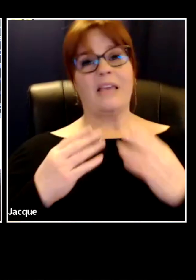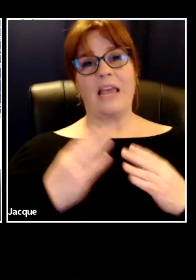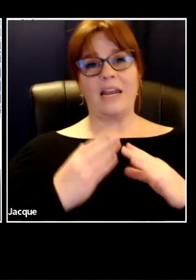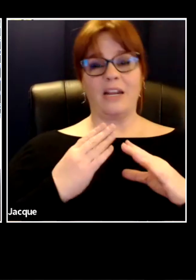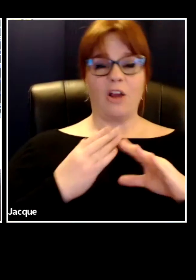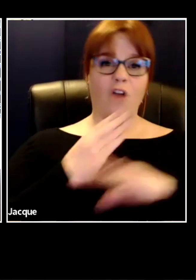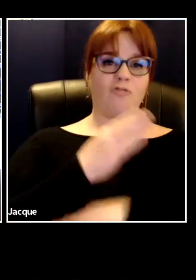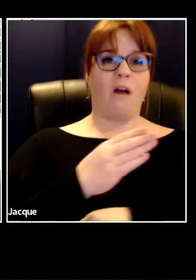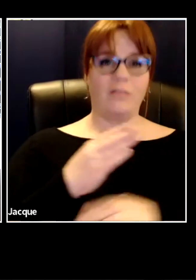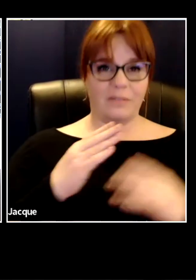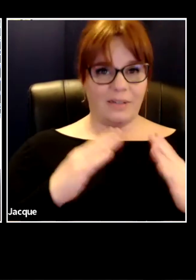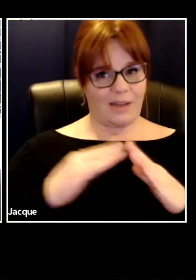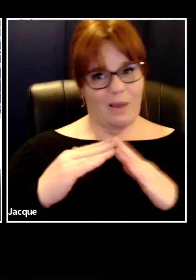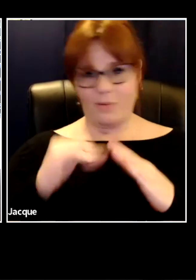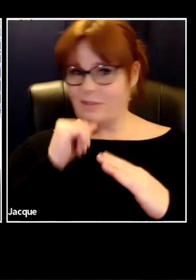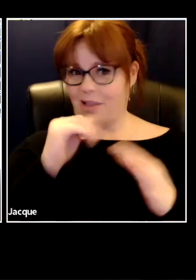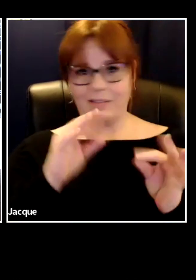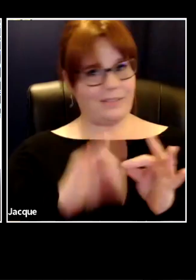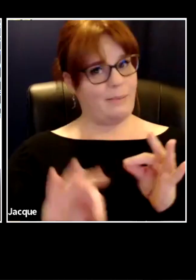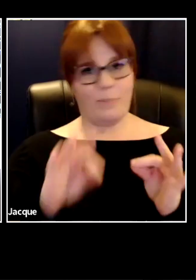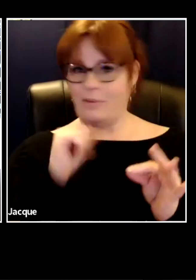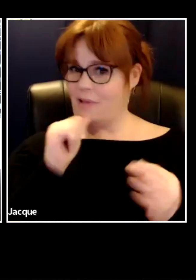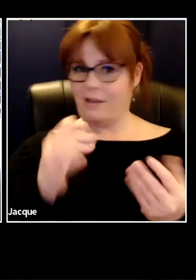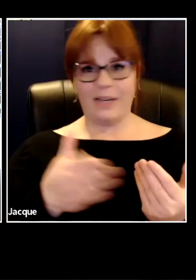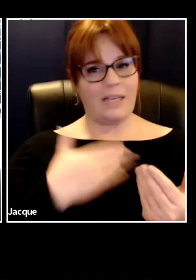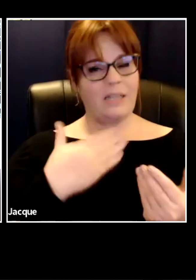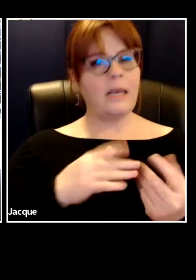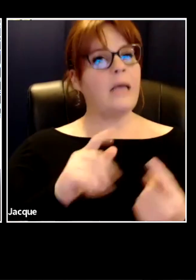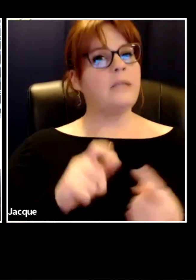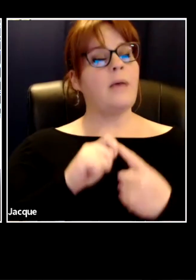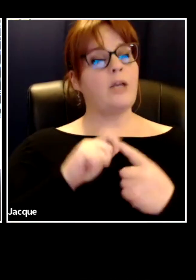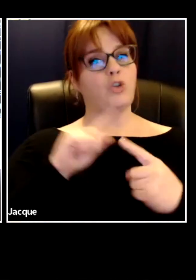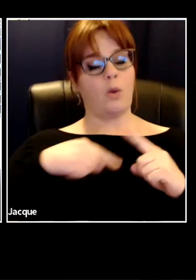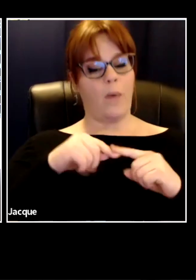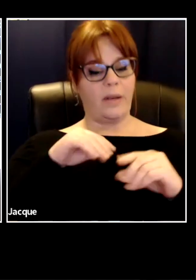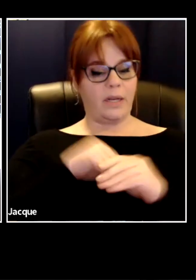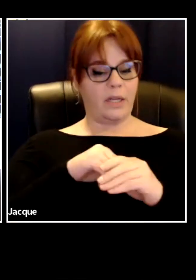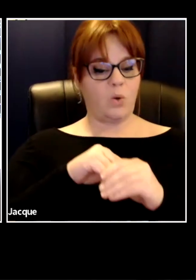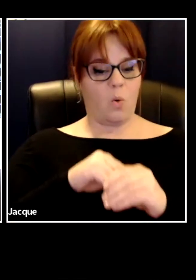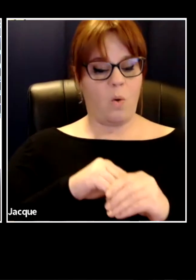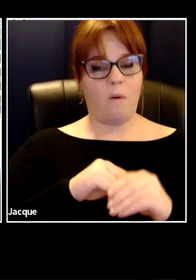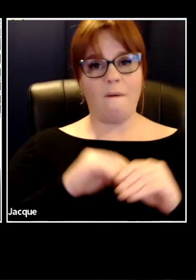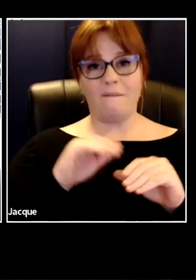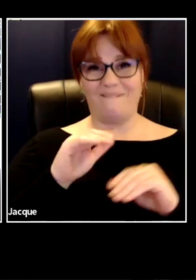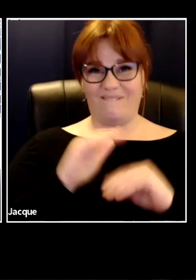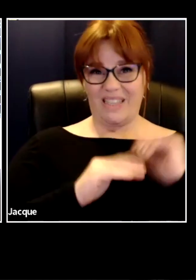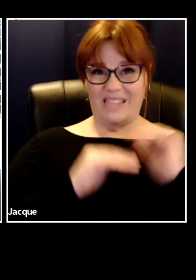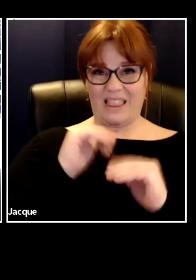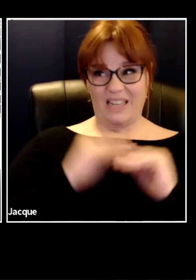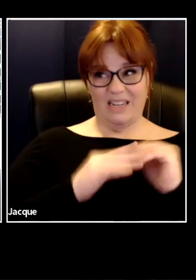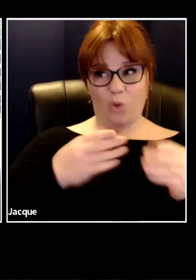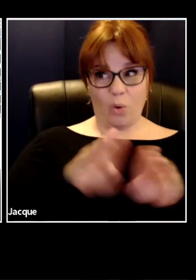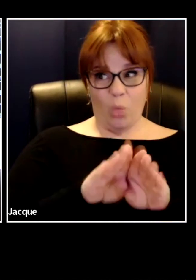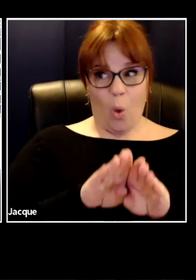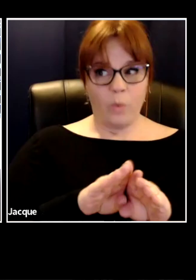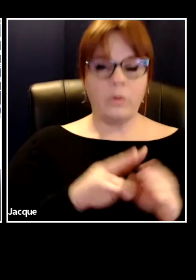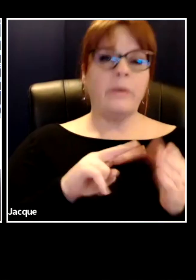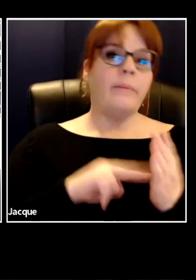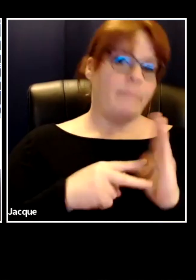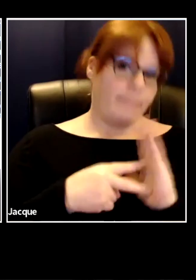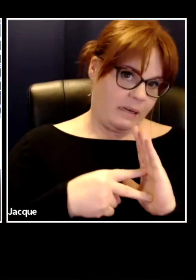simple. Um and especially when indoor facilities are closed, meaning when public buildings are